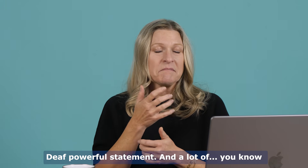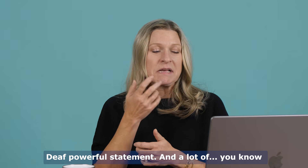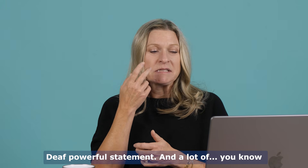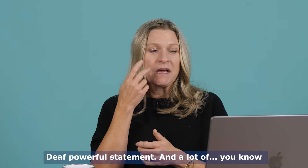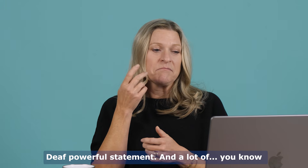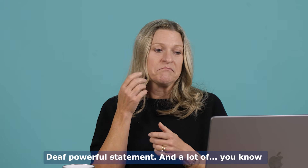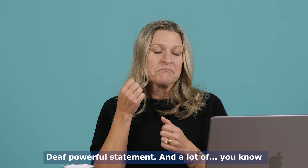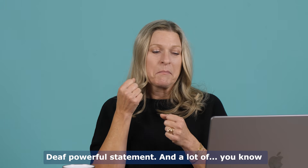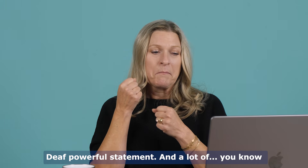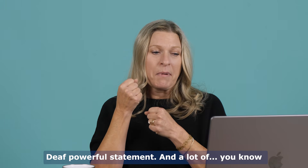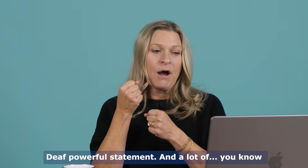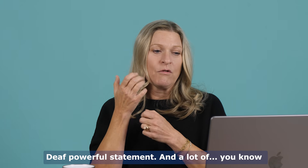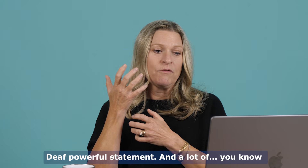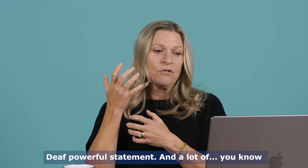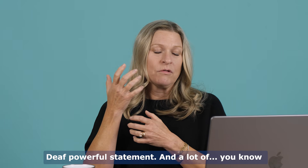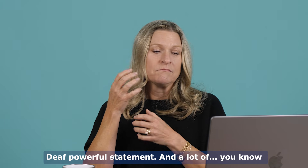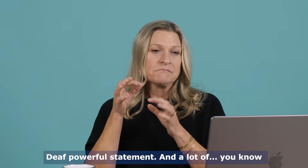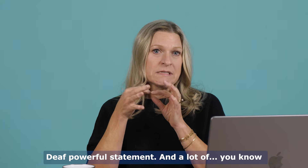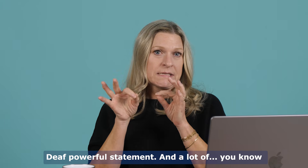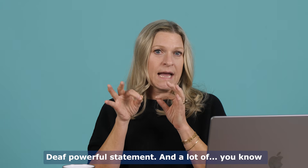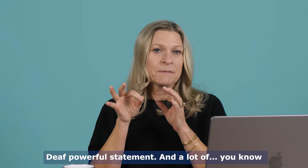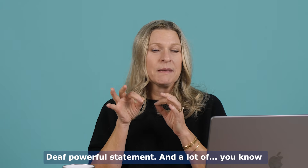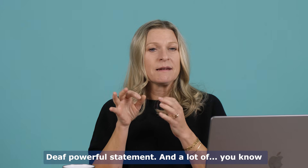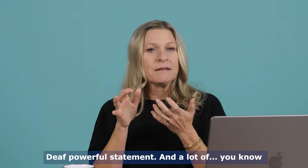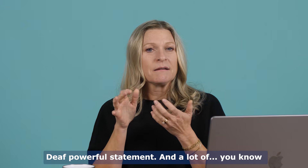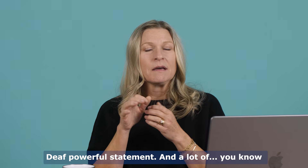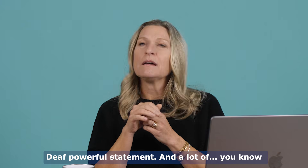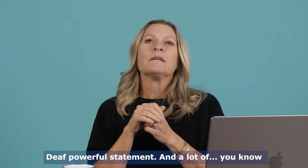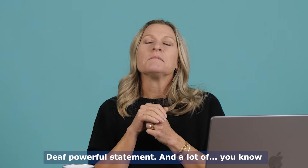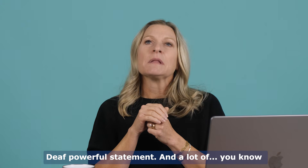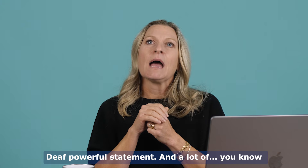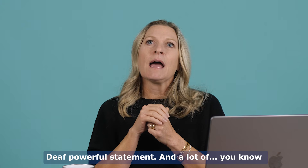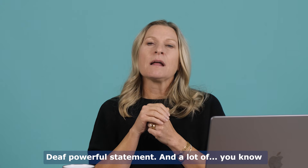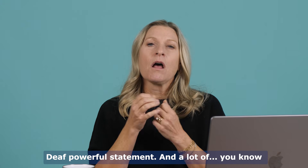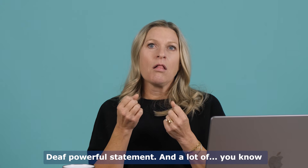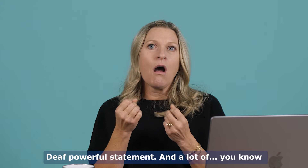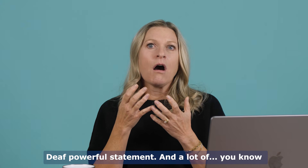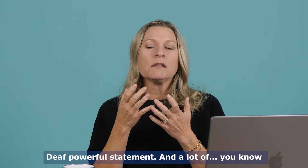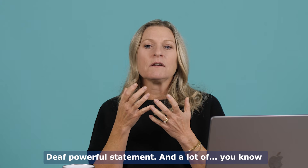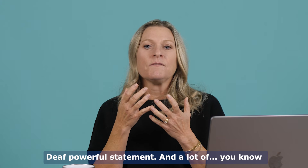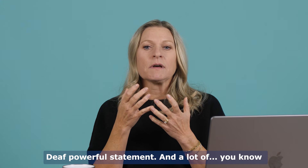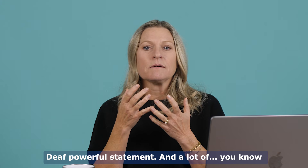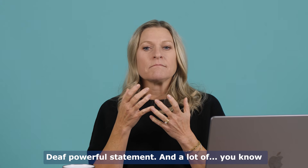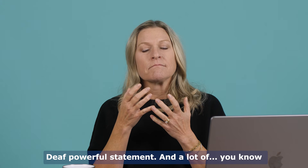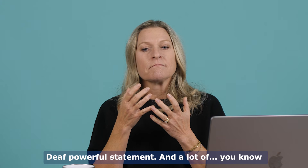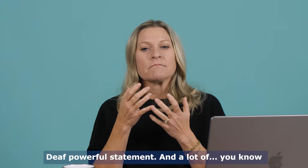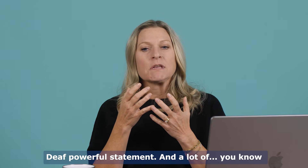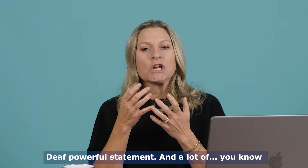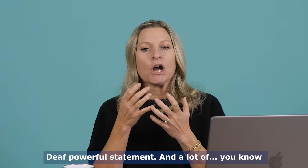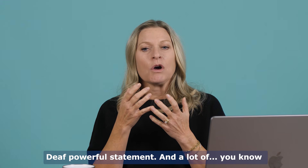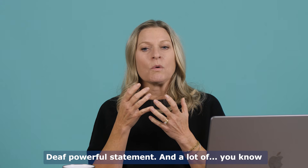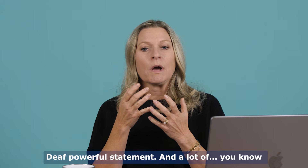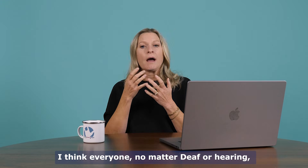Deaf powerful statement. And a lot of... you know